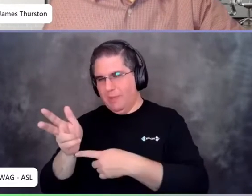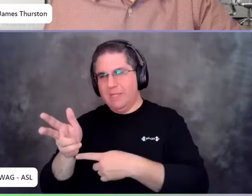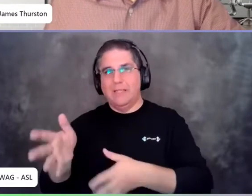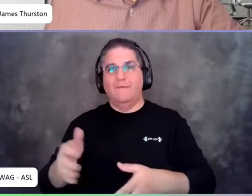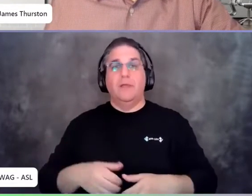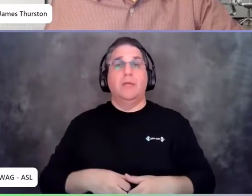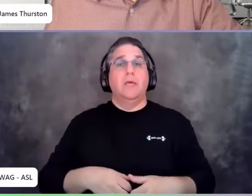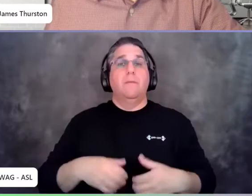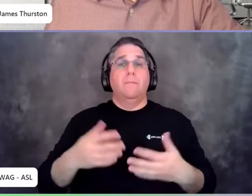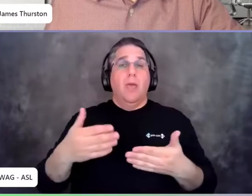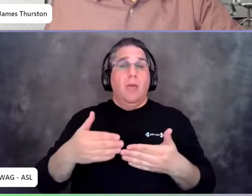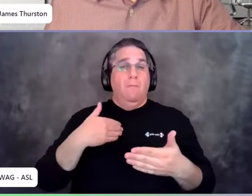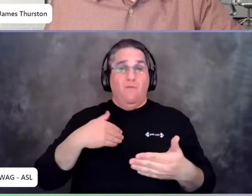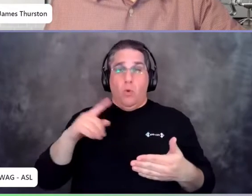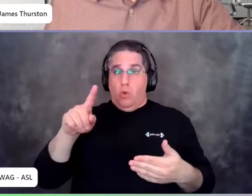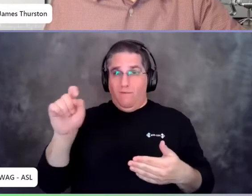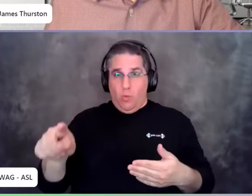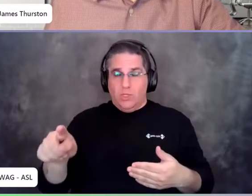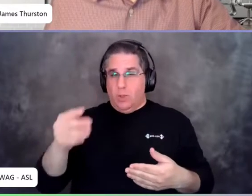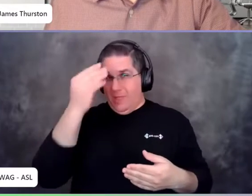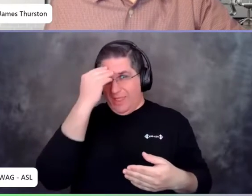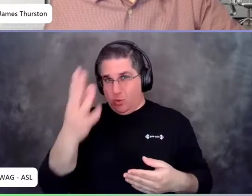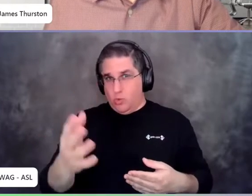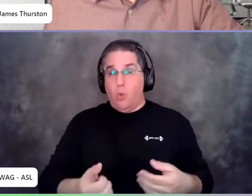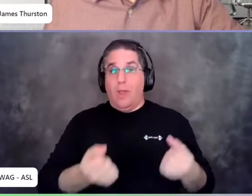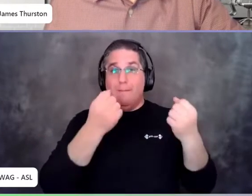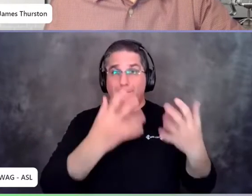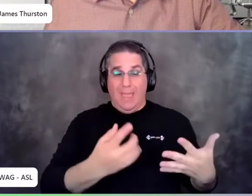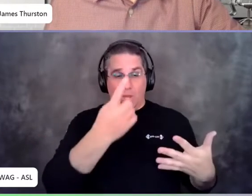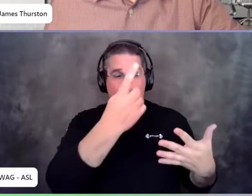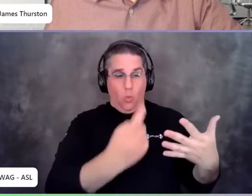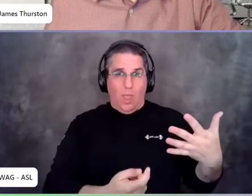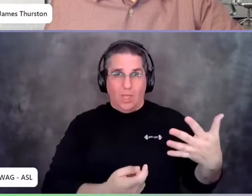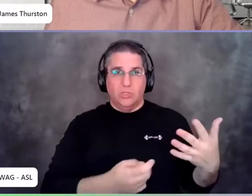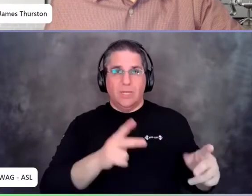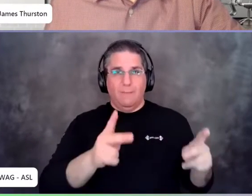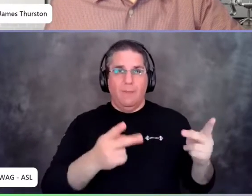one more question, and it will be the last question, we